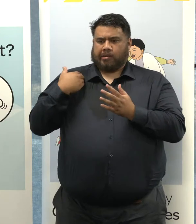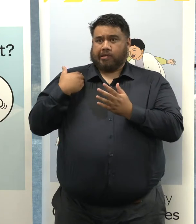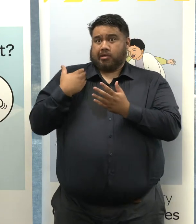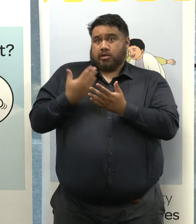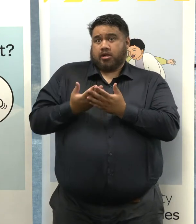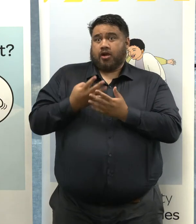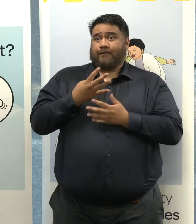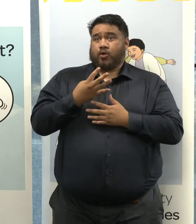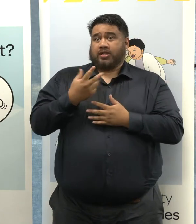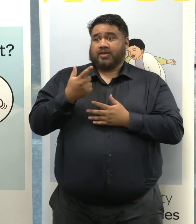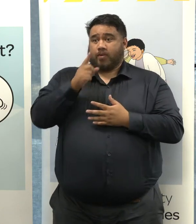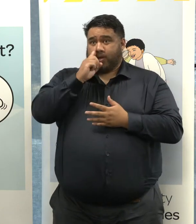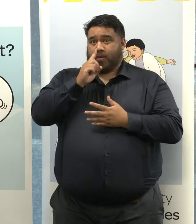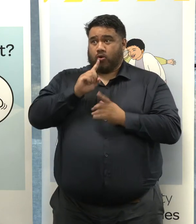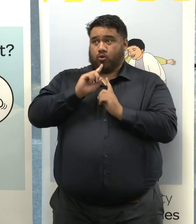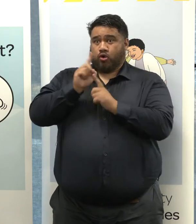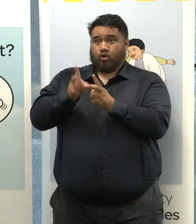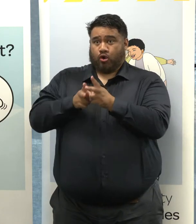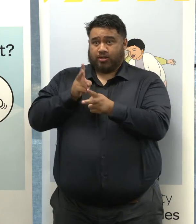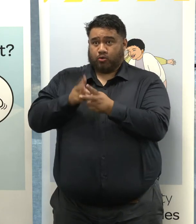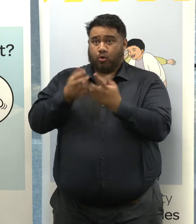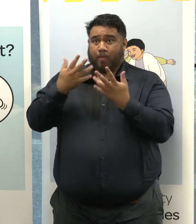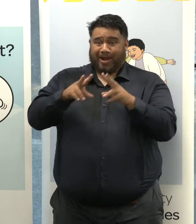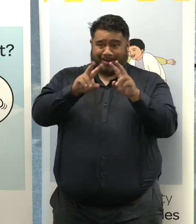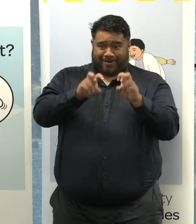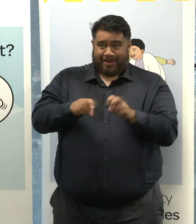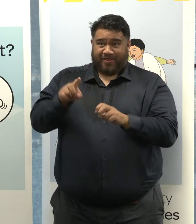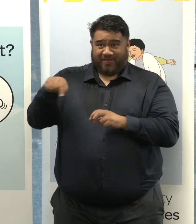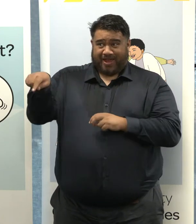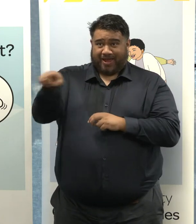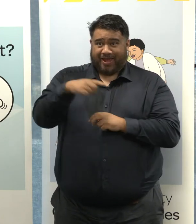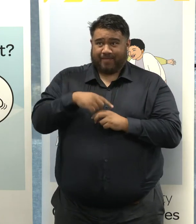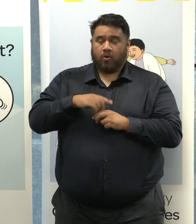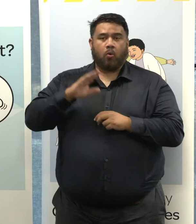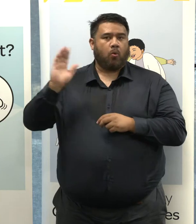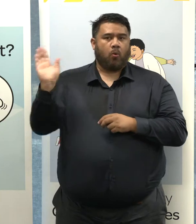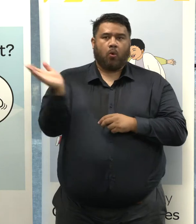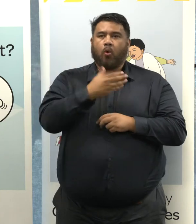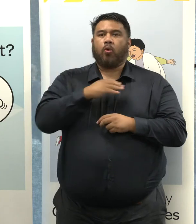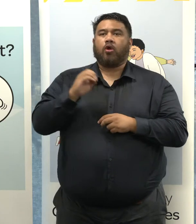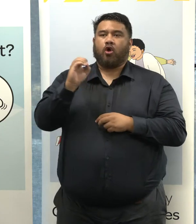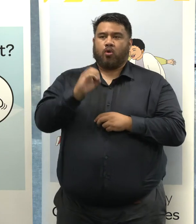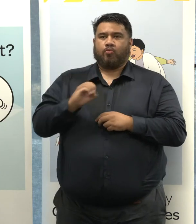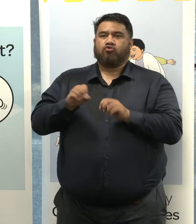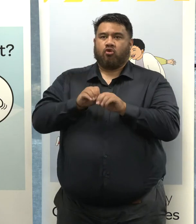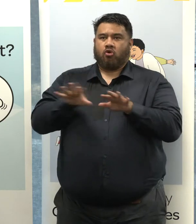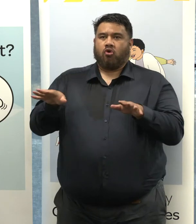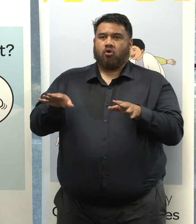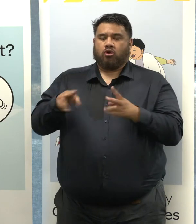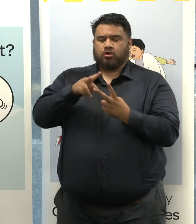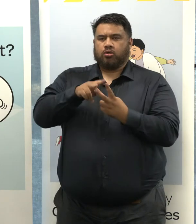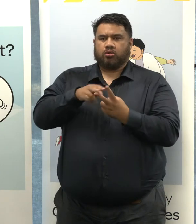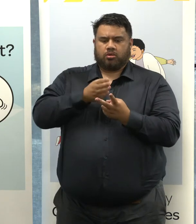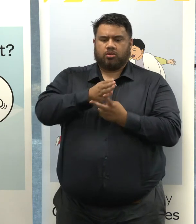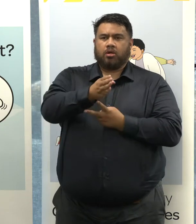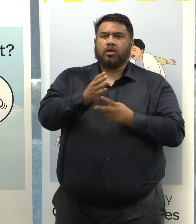morning shows of the most recent 47 hospitalised cases